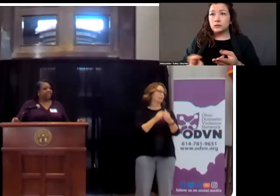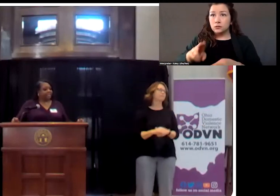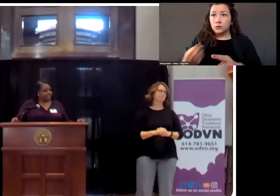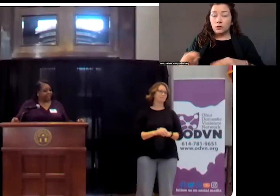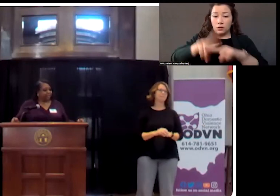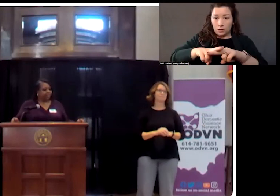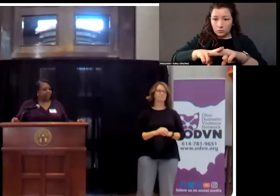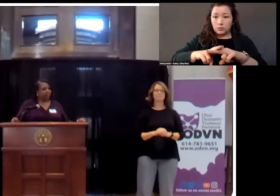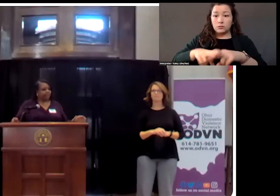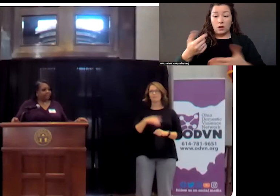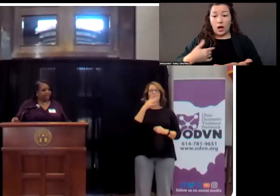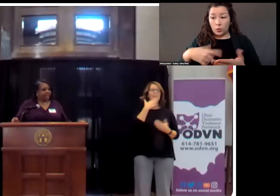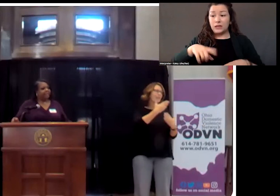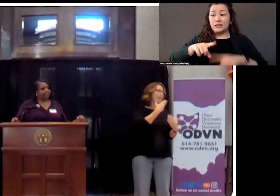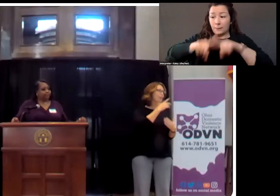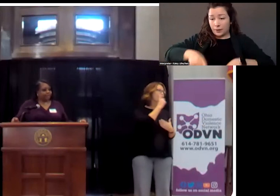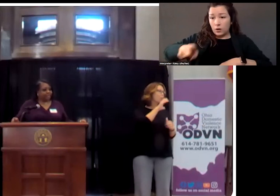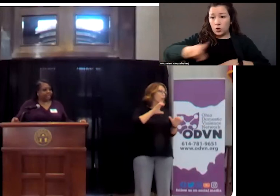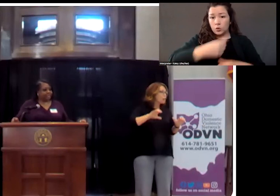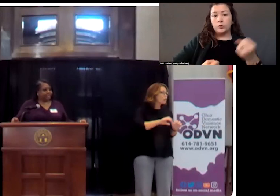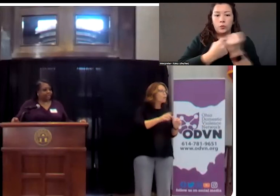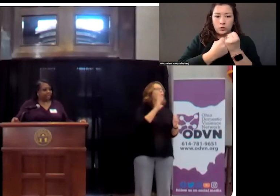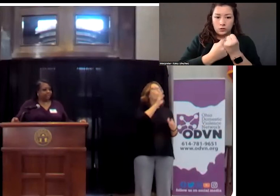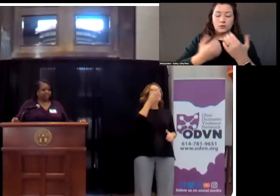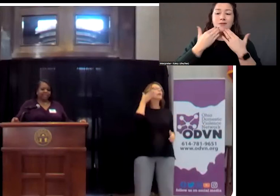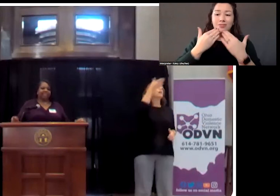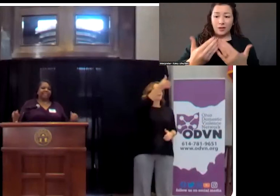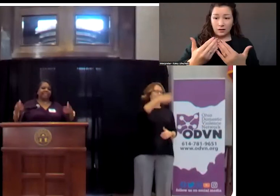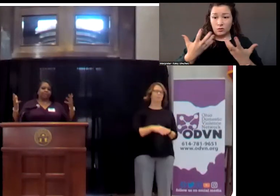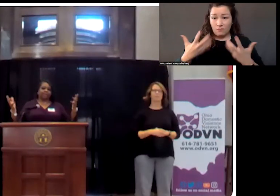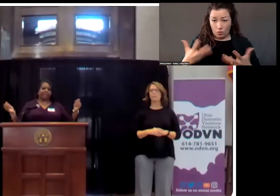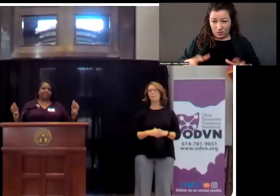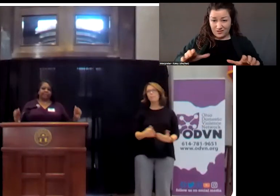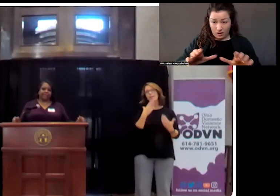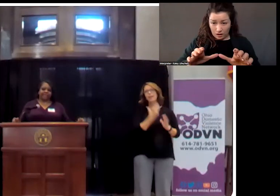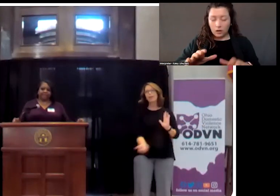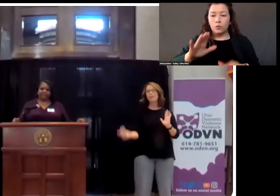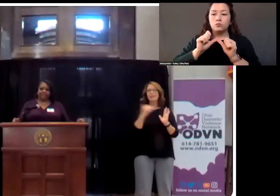Thank you for what you've done and for what you continue to do. Thank you all again for being here.